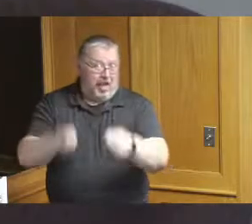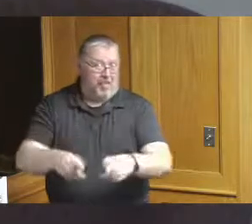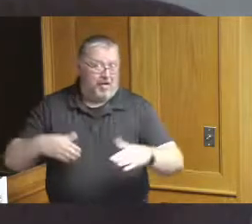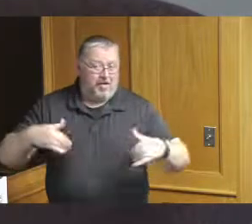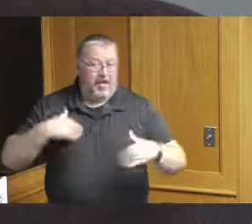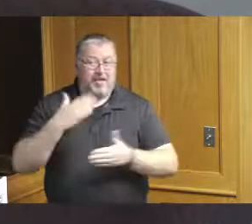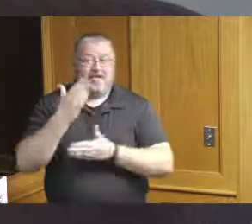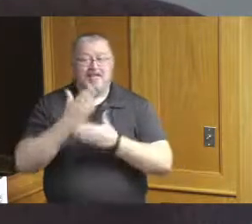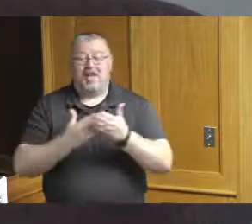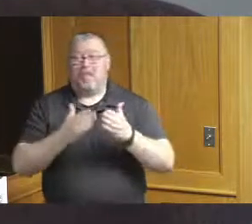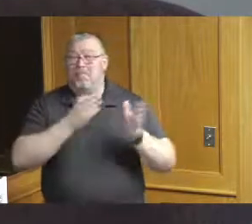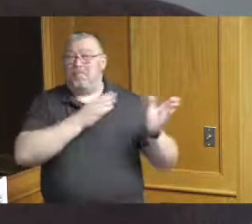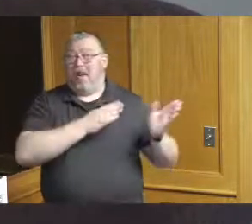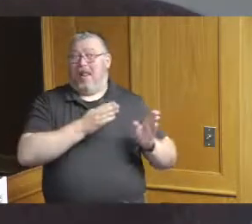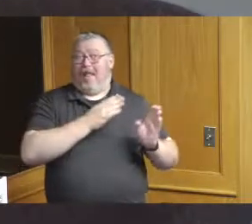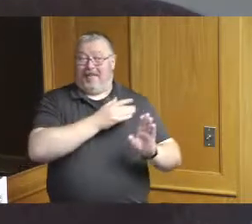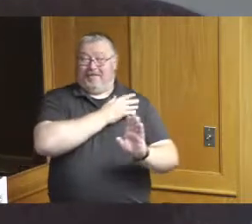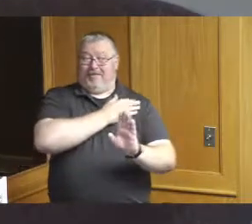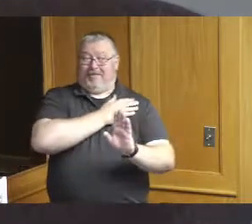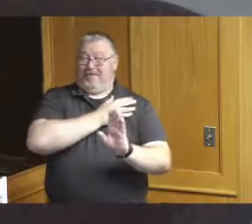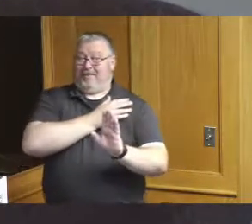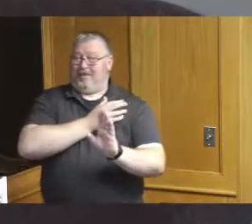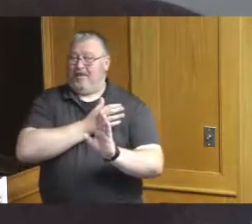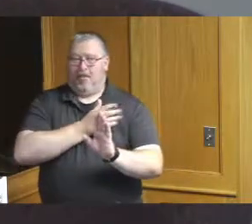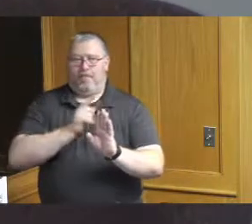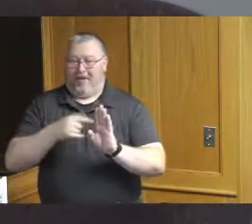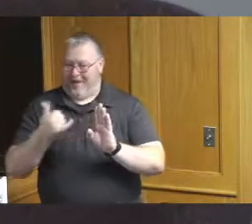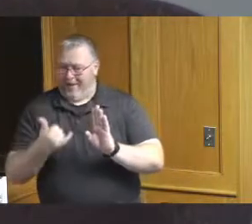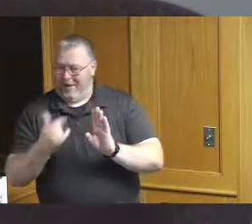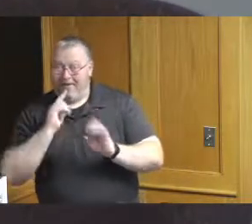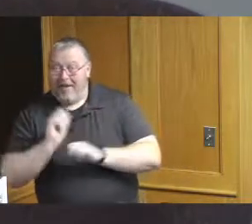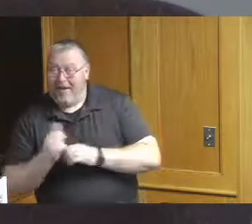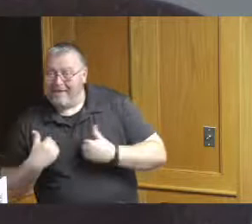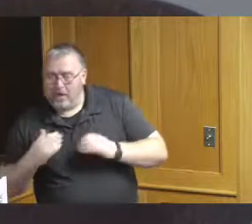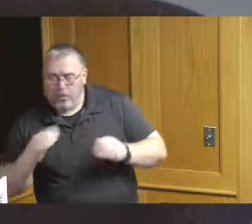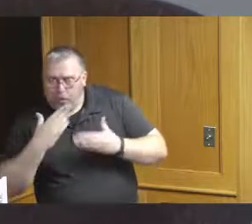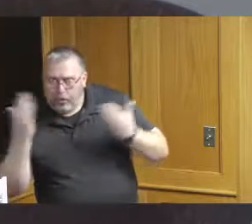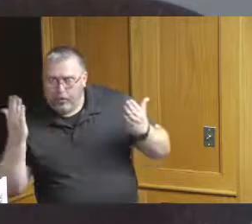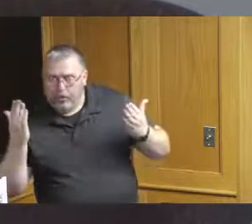pipeline yes we're not where we need to be right now as our other we're facing this all throughout